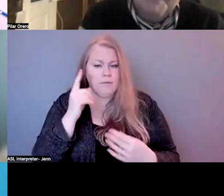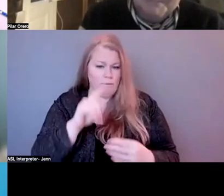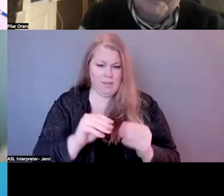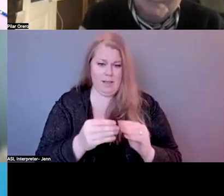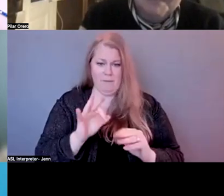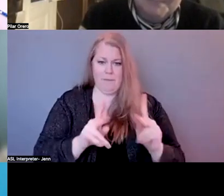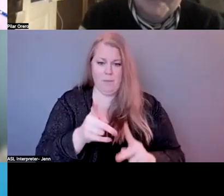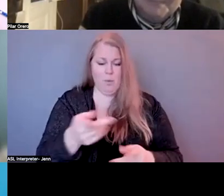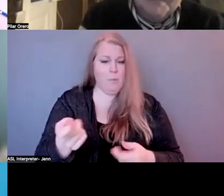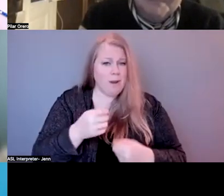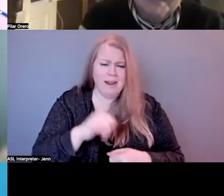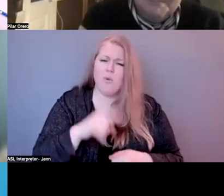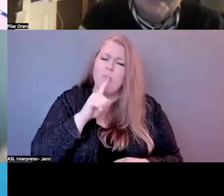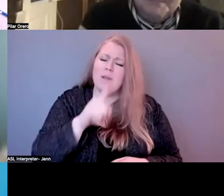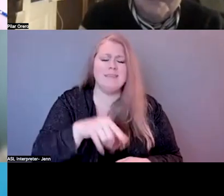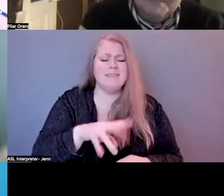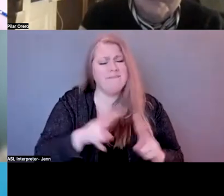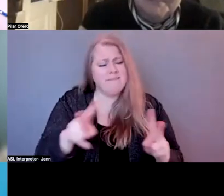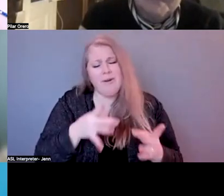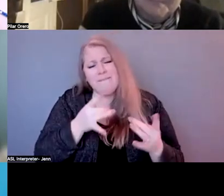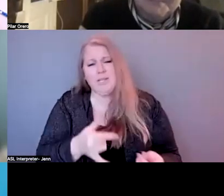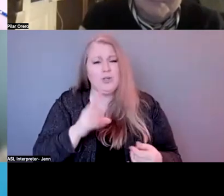It is a really efficient way of just making a better product.